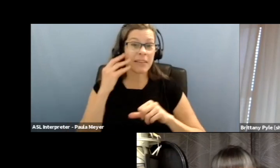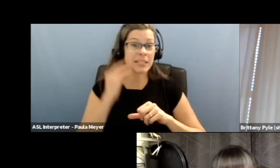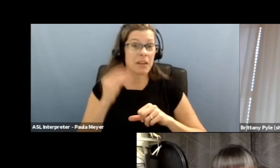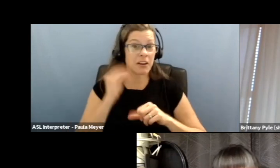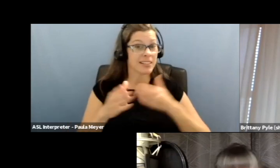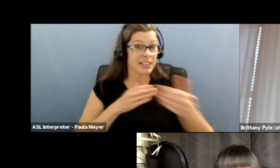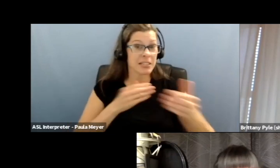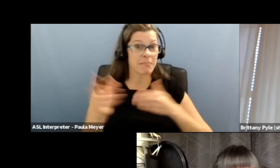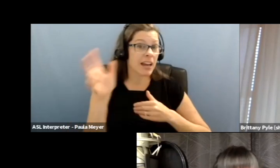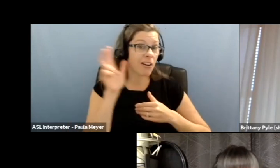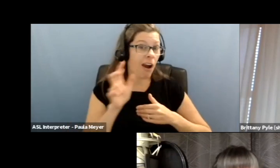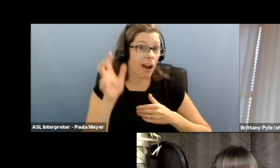or not.